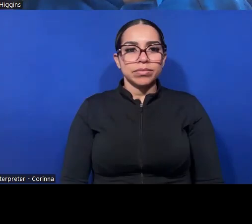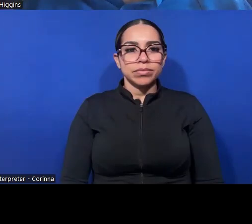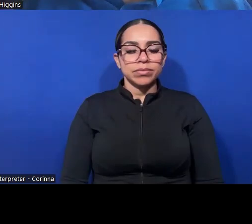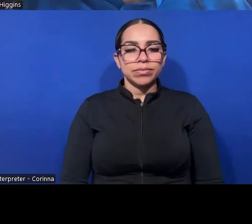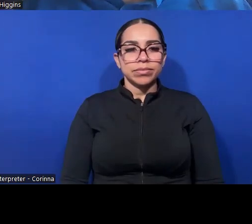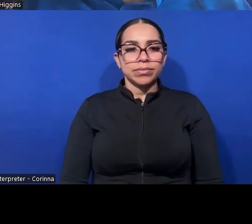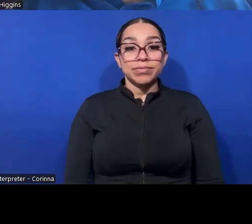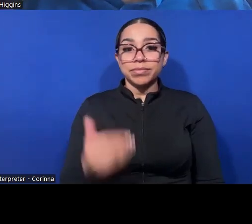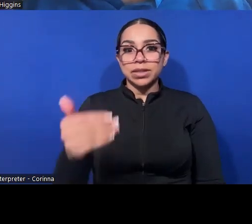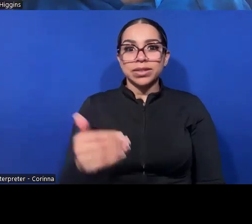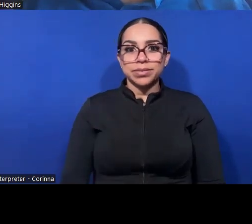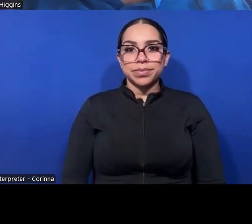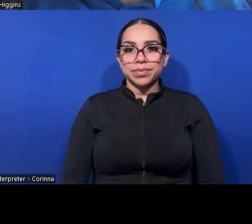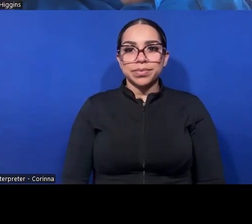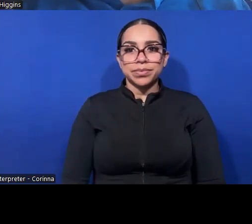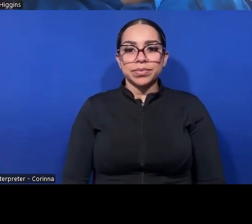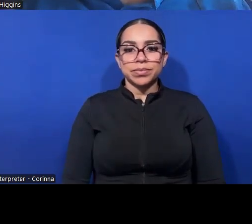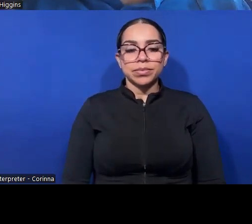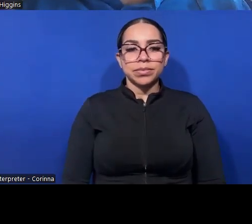Next slide please.